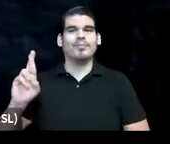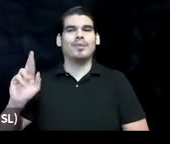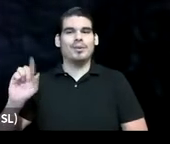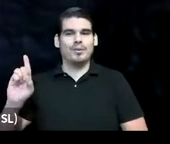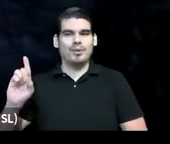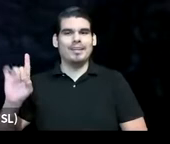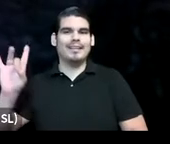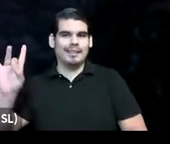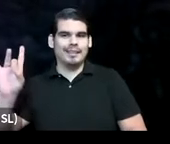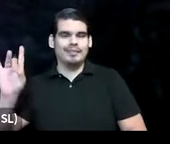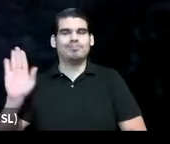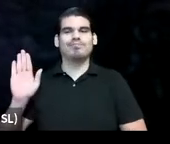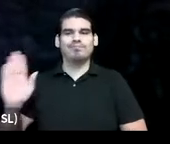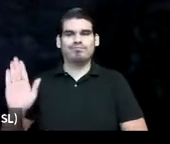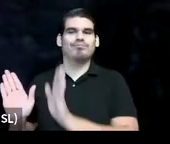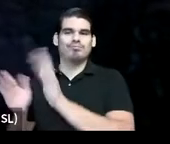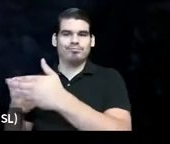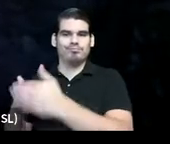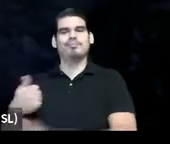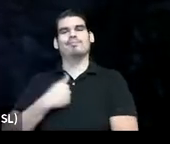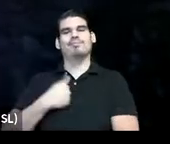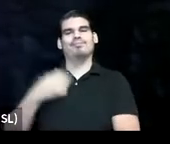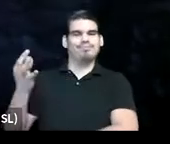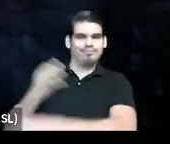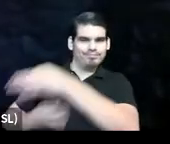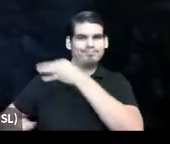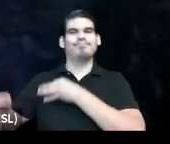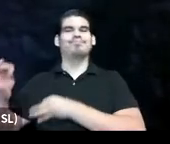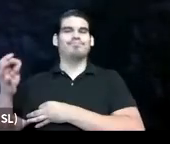Who was it that was in here. Is everyone back? Is this everyone?